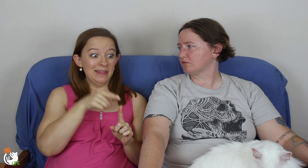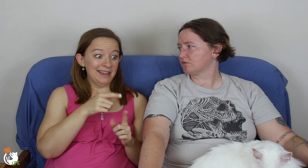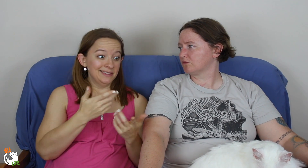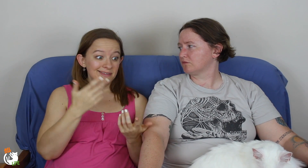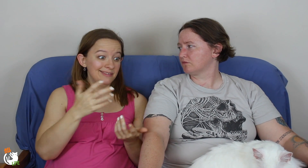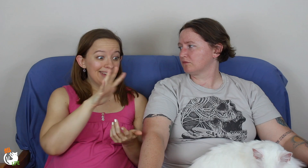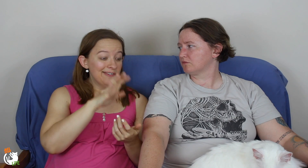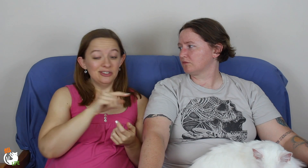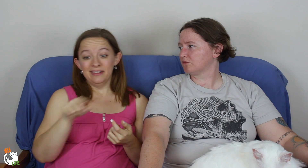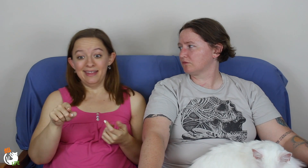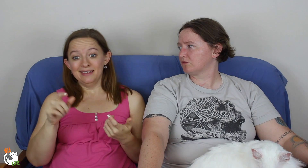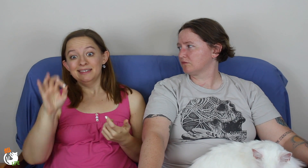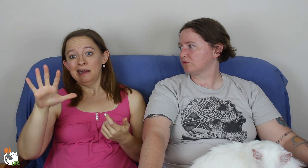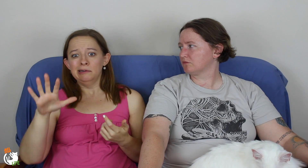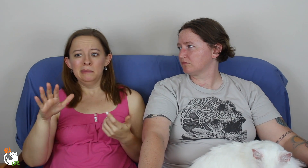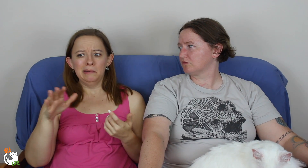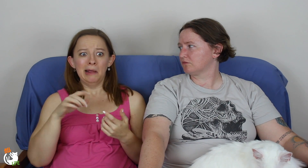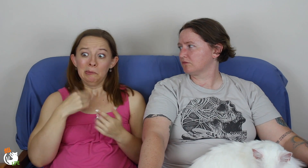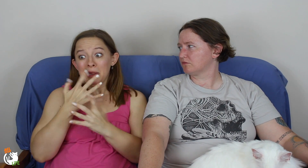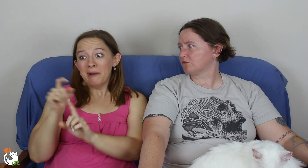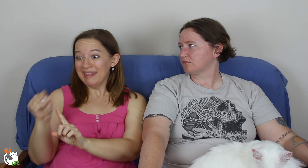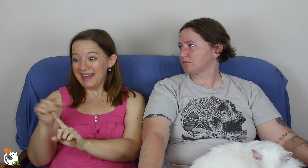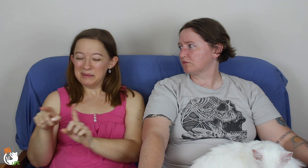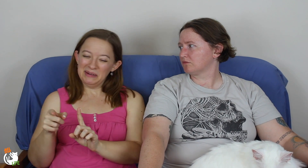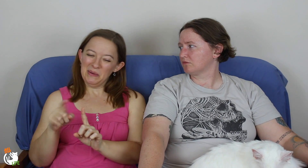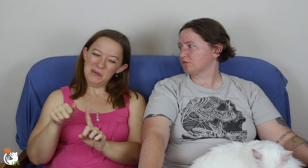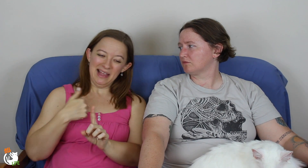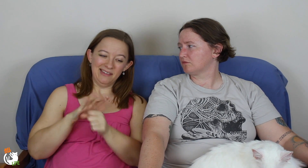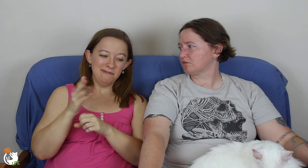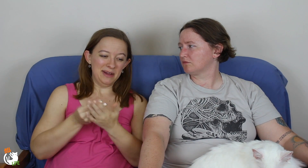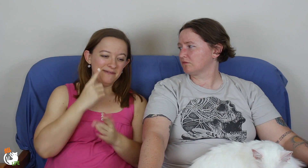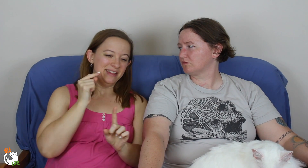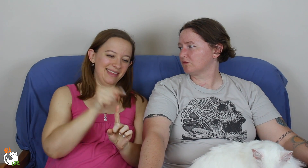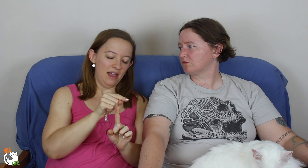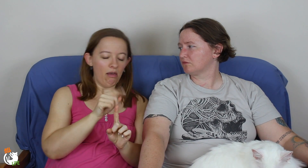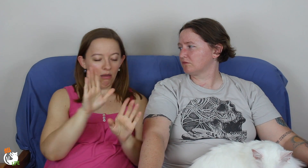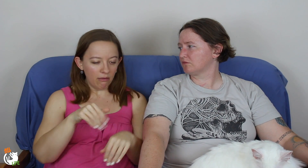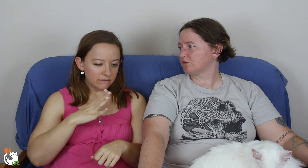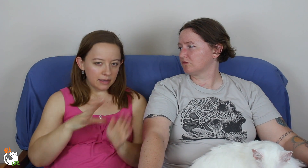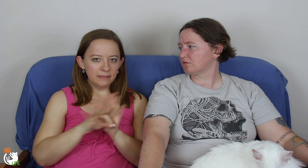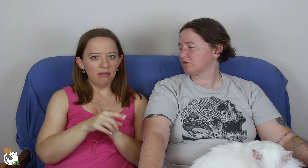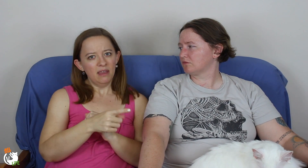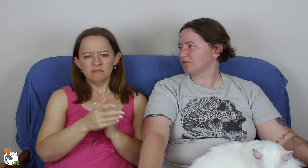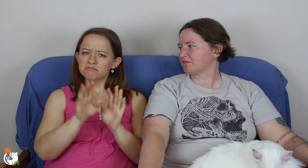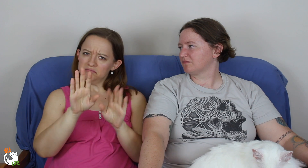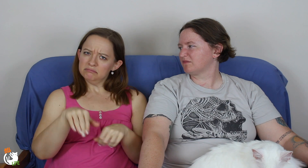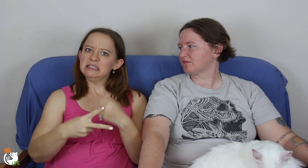So you don't need to be concerned, "Oh this is $500 and this is $900. Well I want that $900, but I only have enough for the $500, so I'll pick that one."